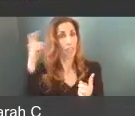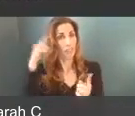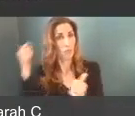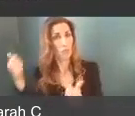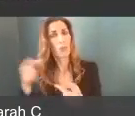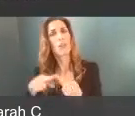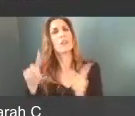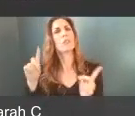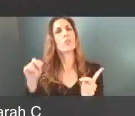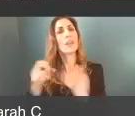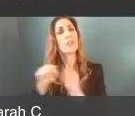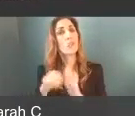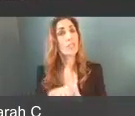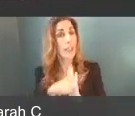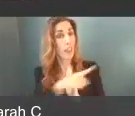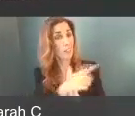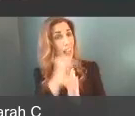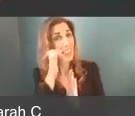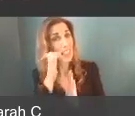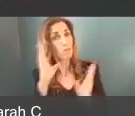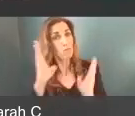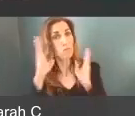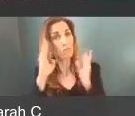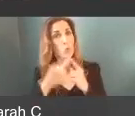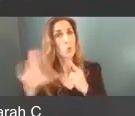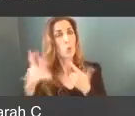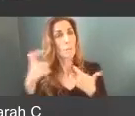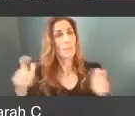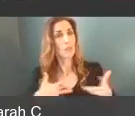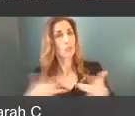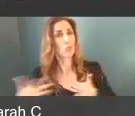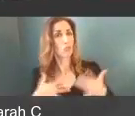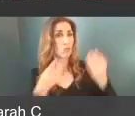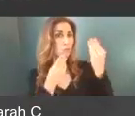you know, listened to or addressed any of your major concerns from the recent weeks?